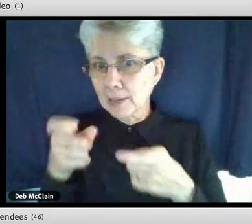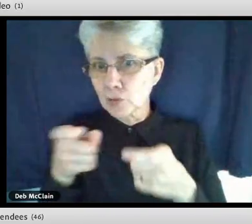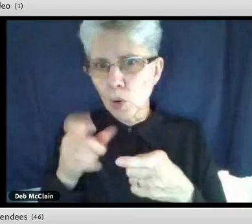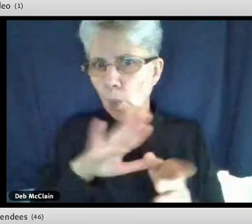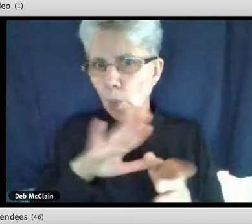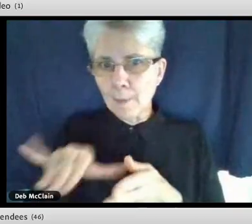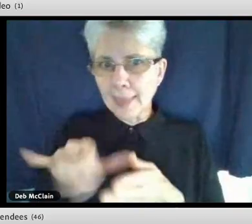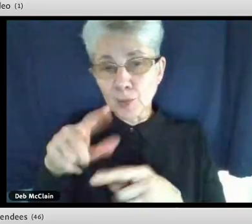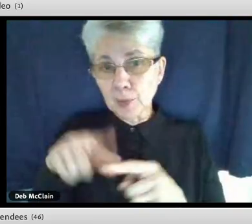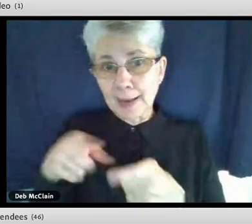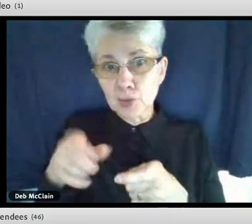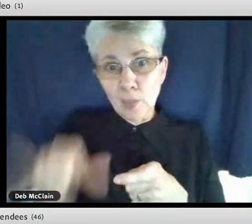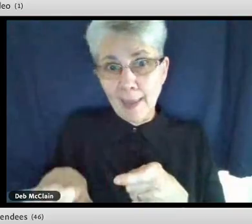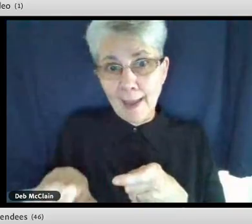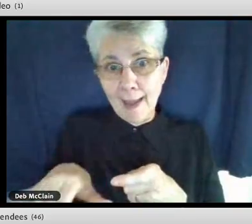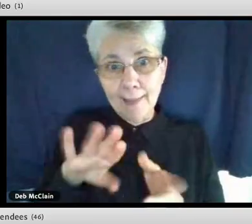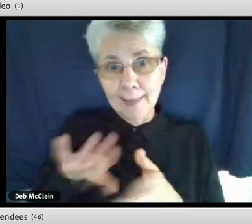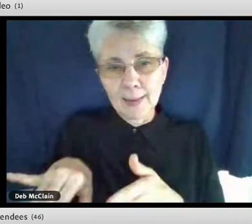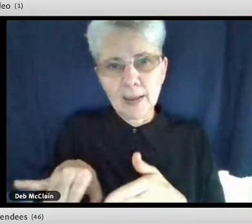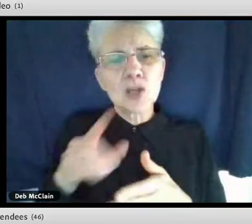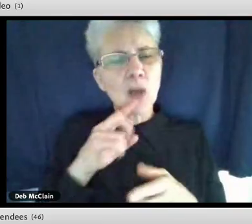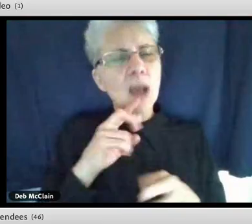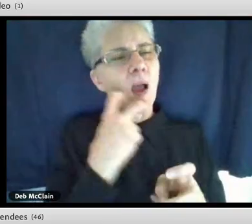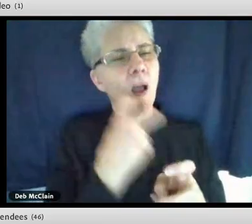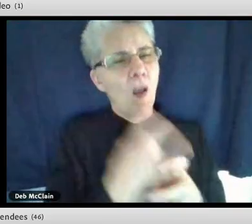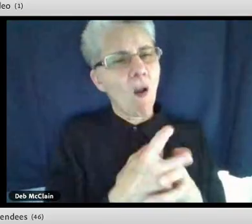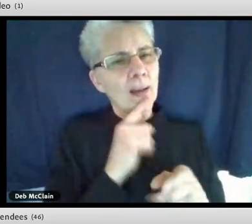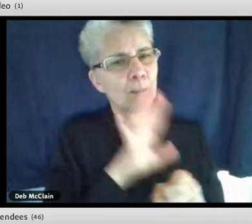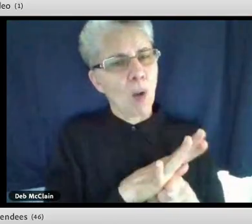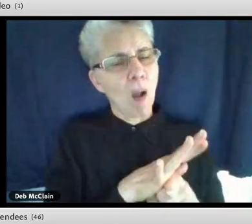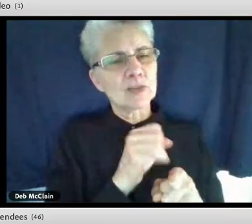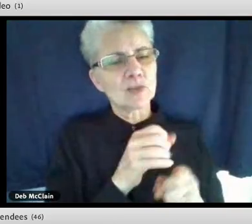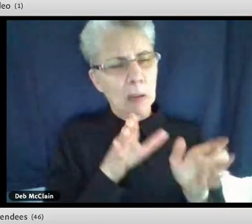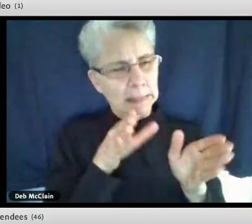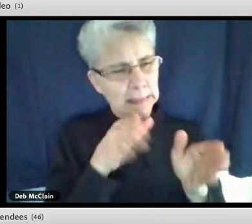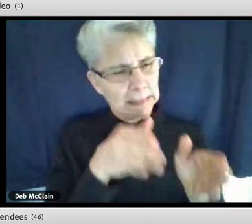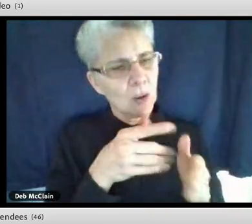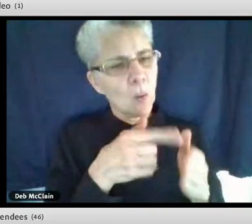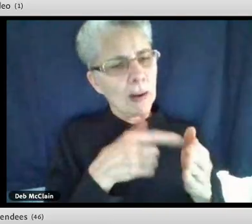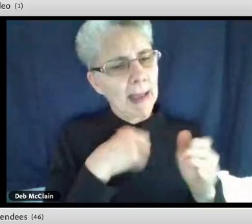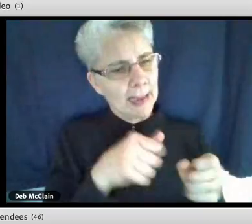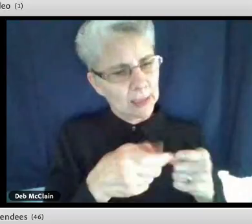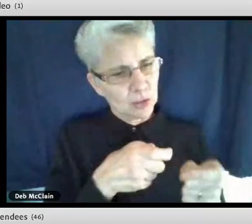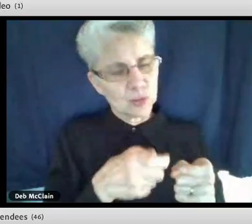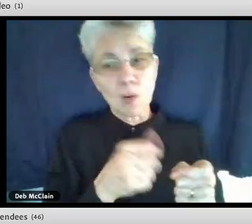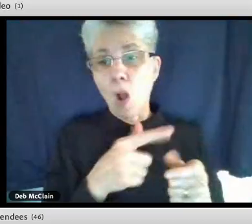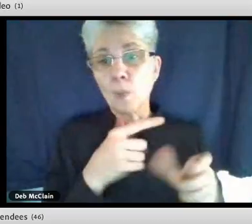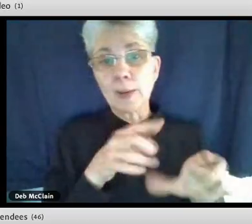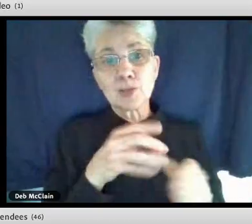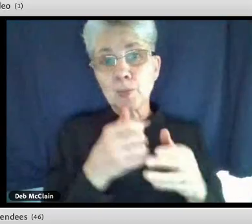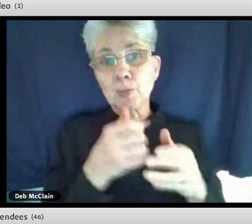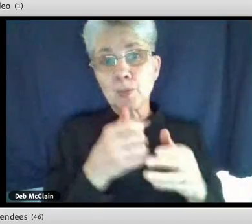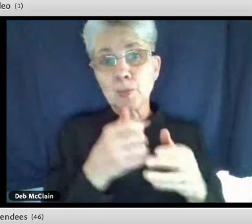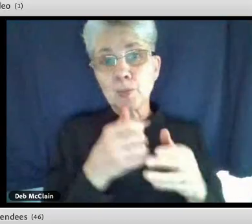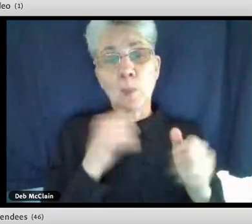and I try really hard, I promise, so, yeah. "All we can do is everything we can do." I like that one, too, Rachel.